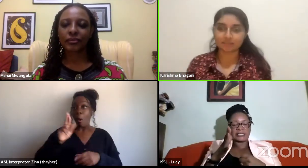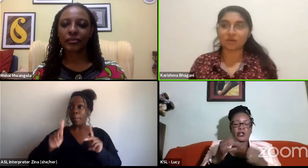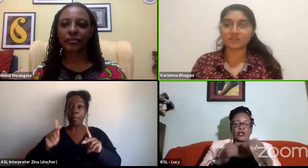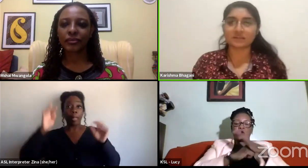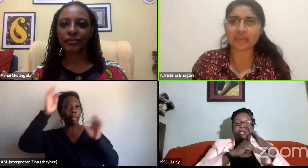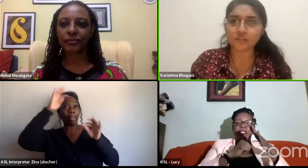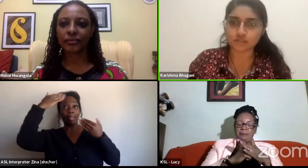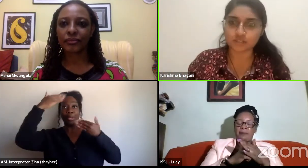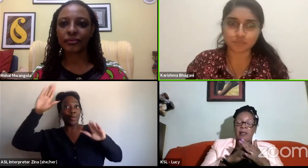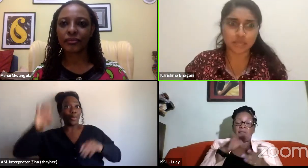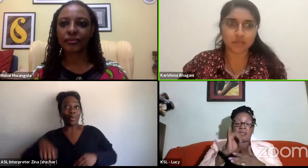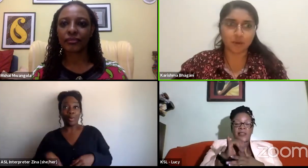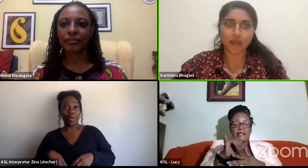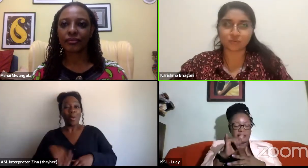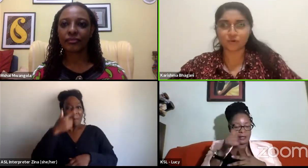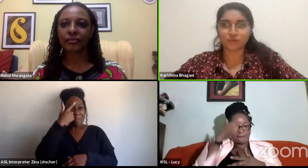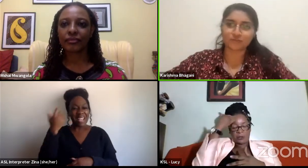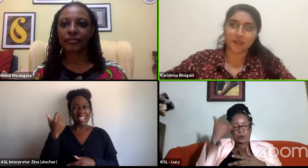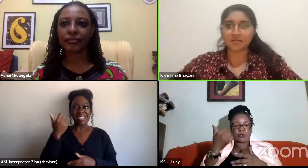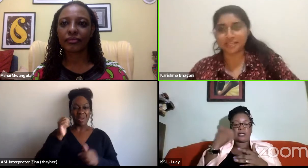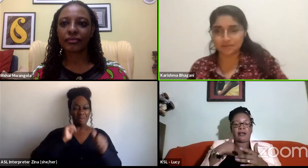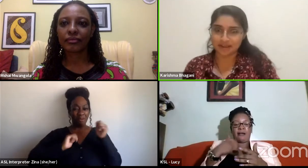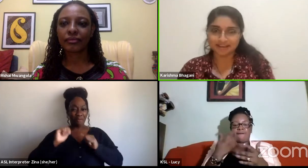because it enters this big, bad world of academia.